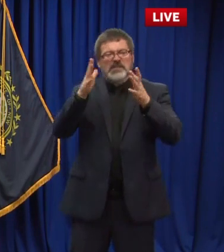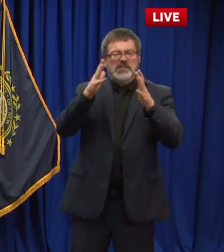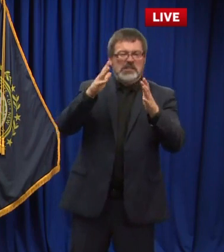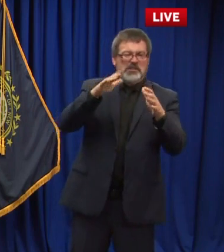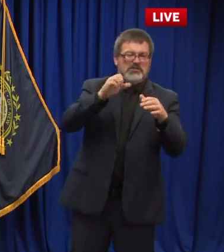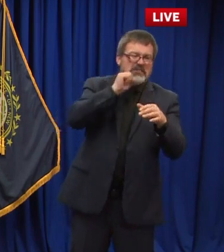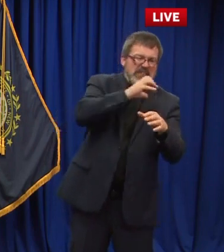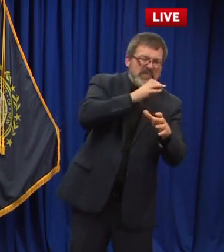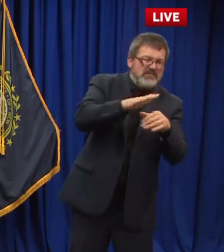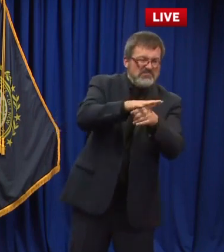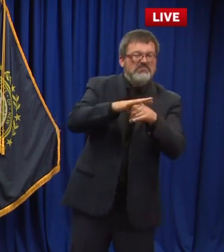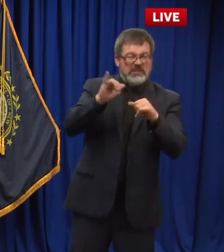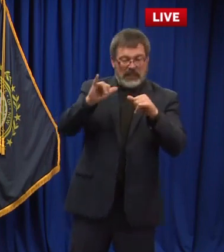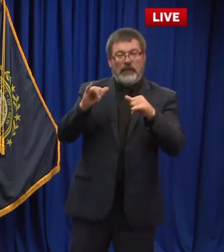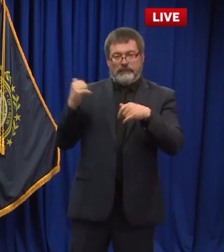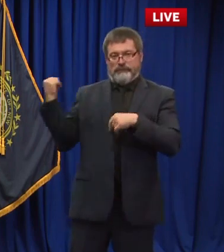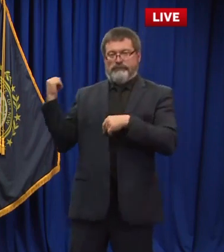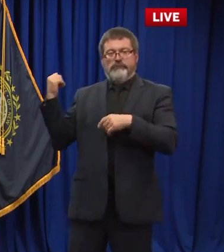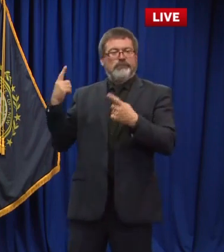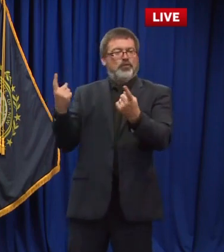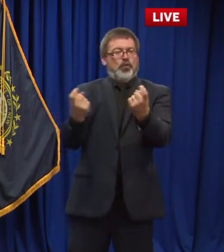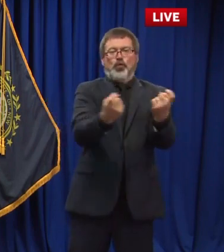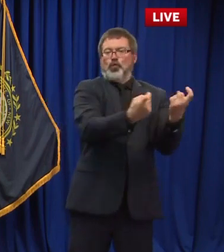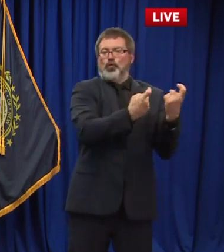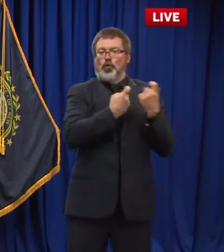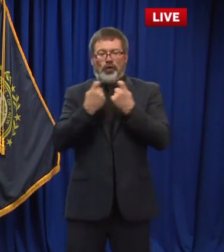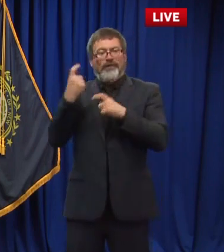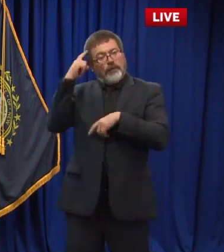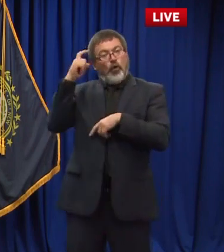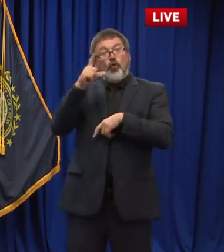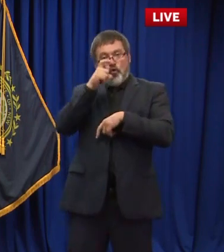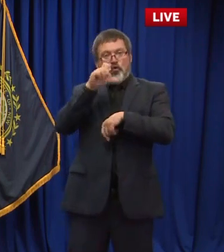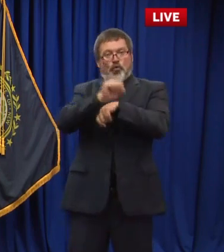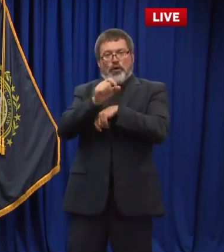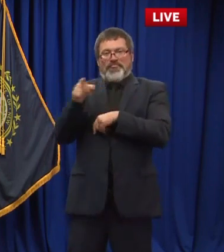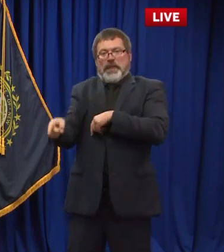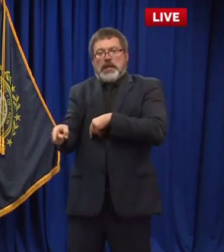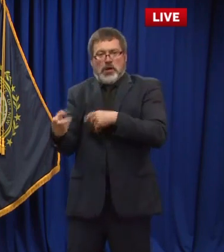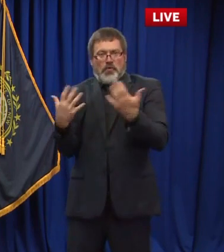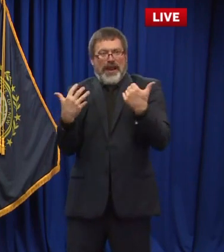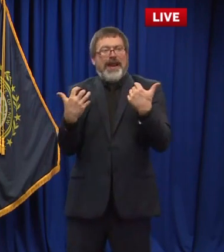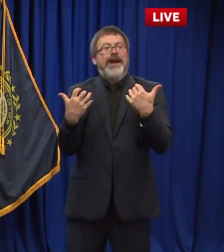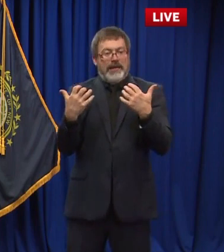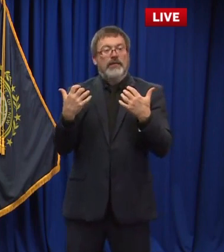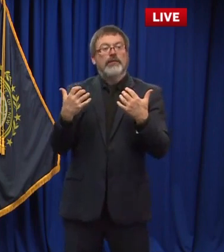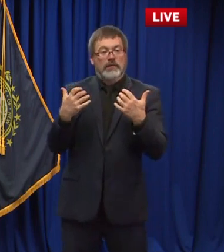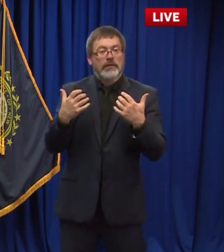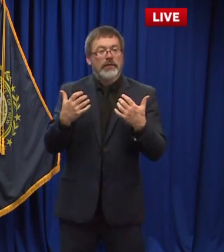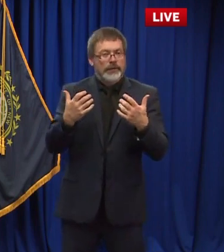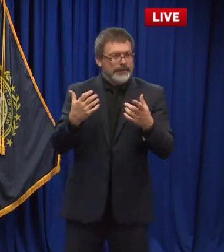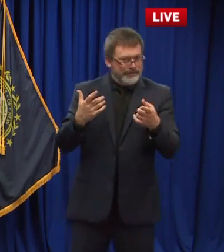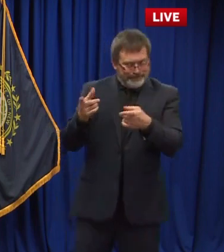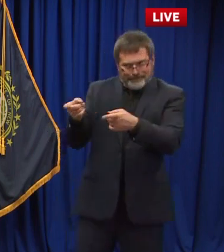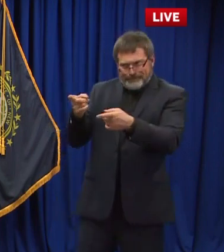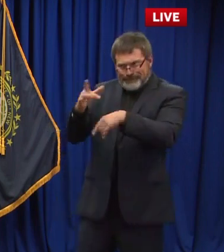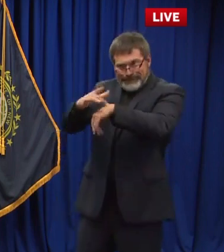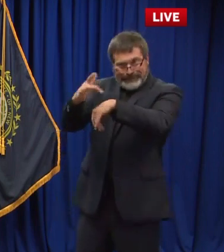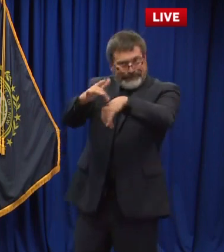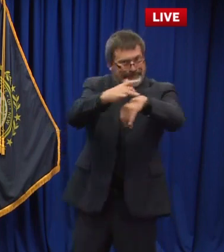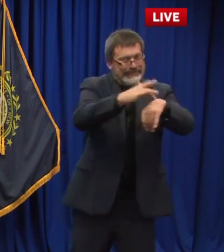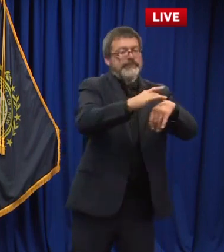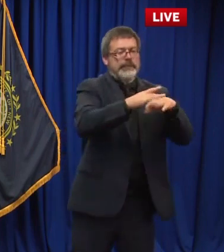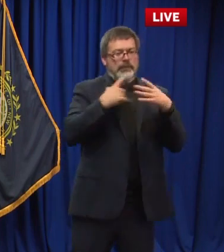JOB, OR A HEALTH CARE PROVIDER, LONG-TERM CARE SERVICES, YOU CAN GO TO THE RECRUITMENT PORTAL AND FIND A JOB MIGHT BE IN THE AIR.